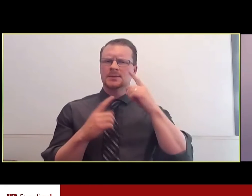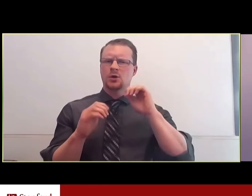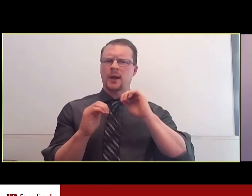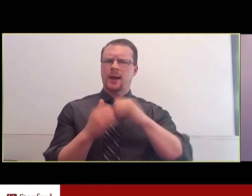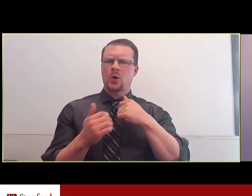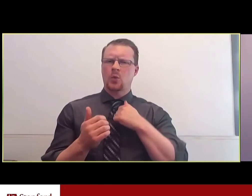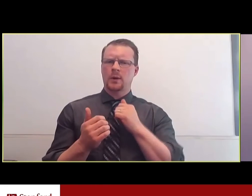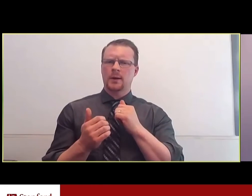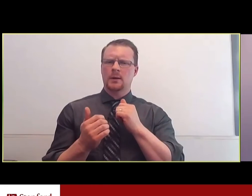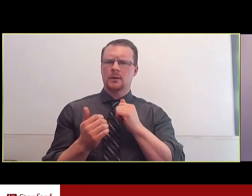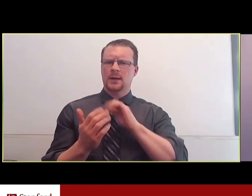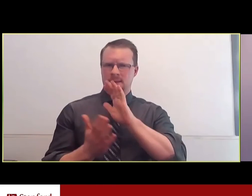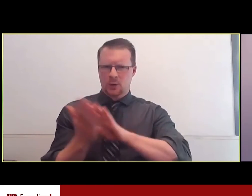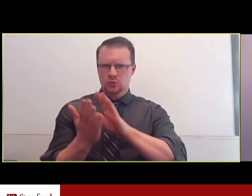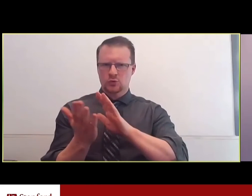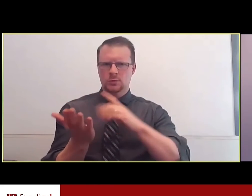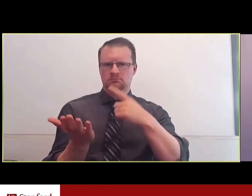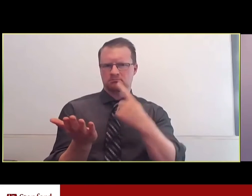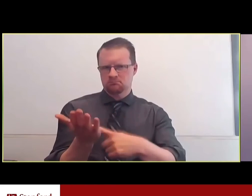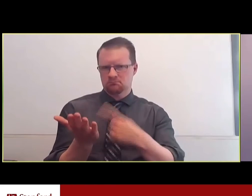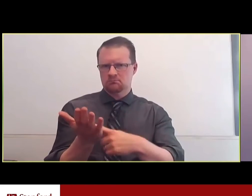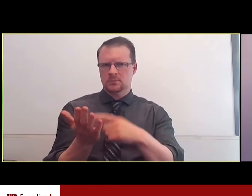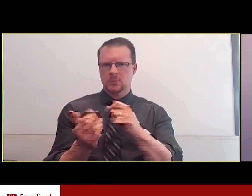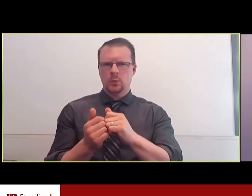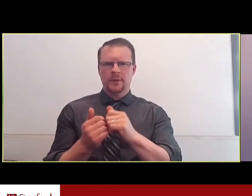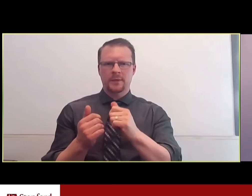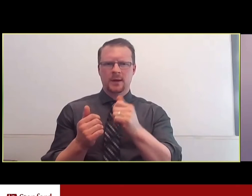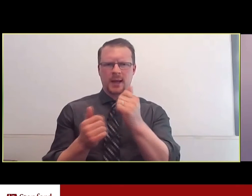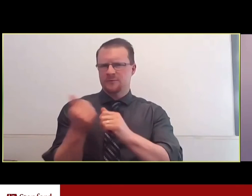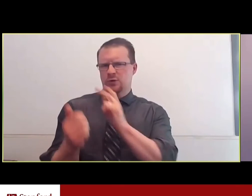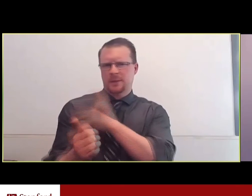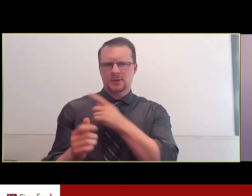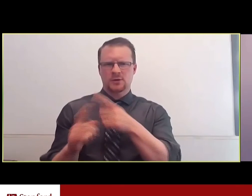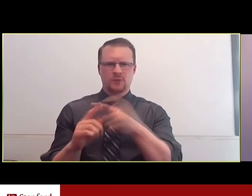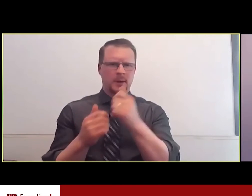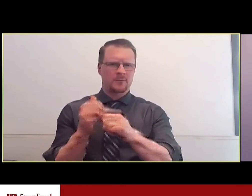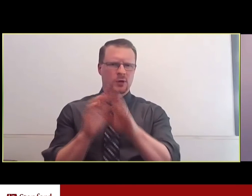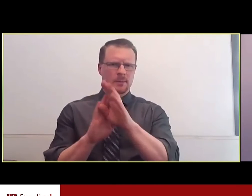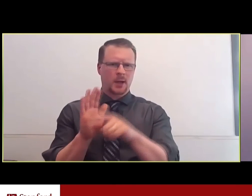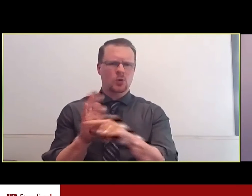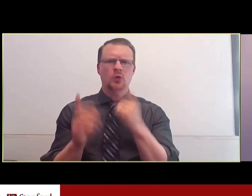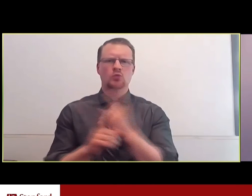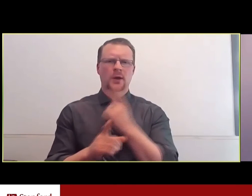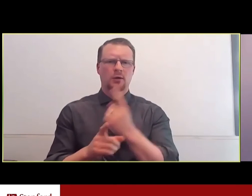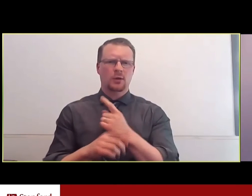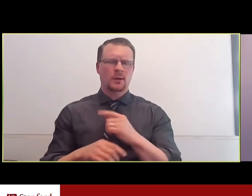takes a daily and concentrated effort. We need to have these discussions with patients